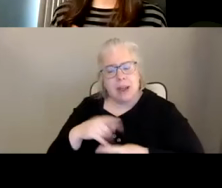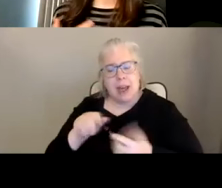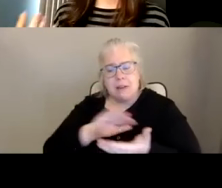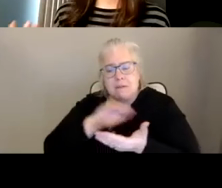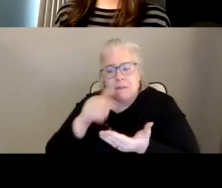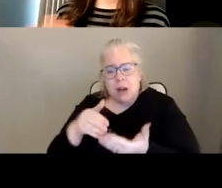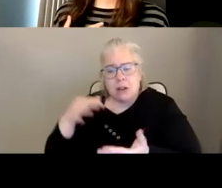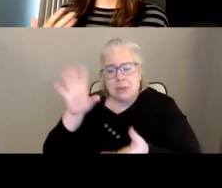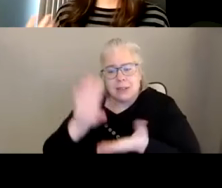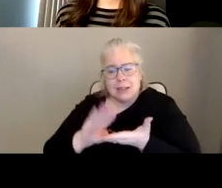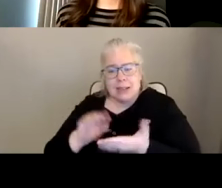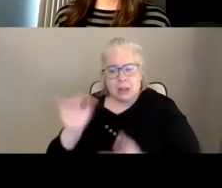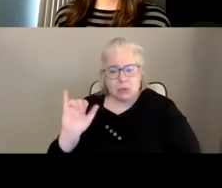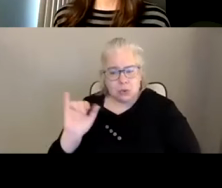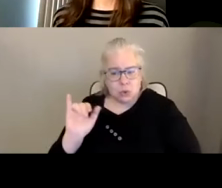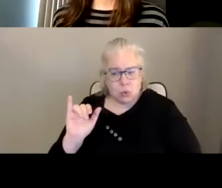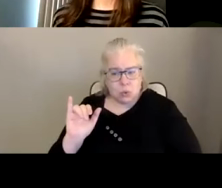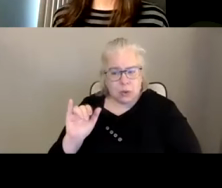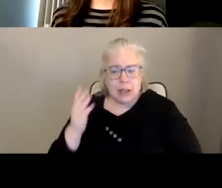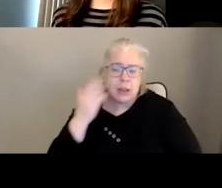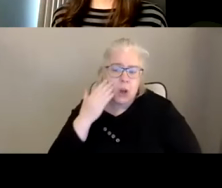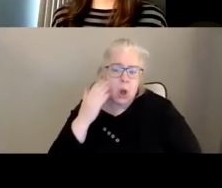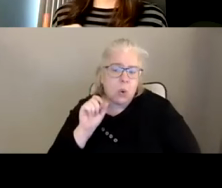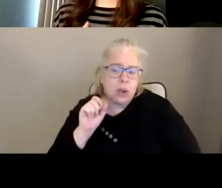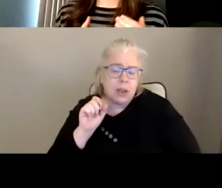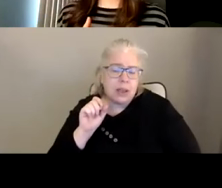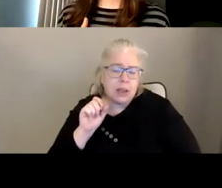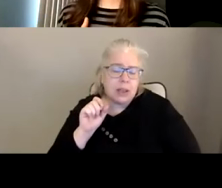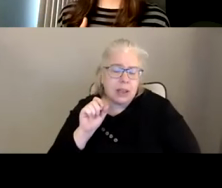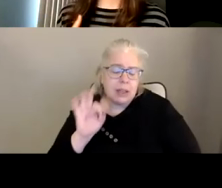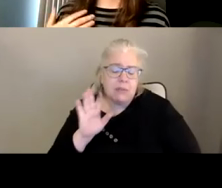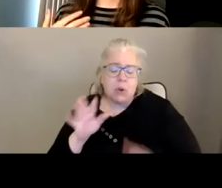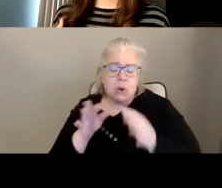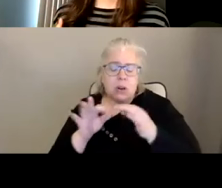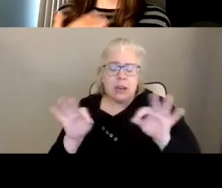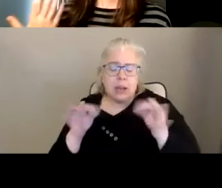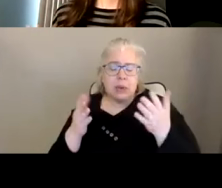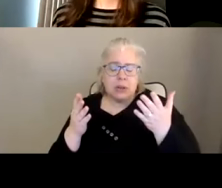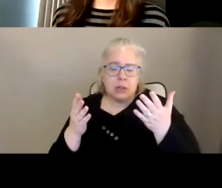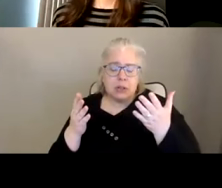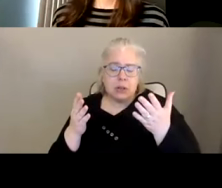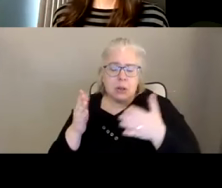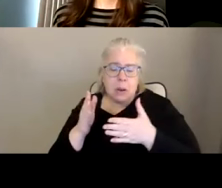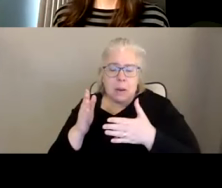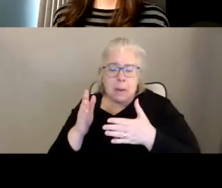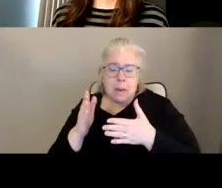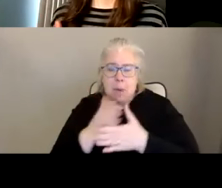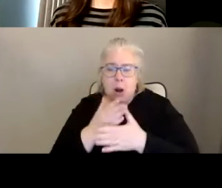And know whether the language partner you're selecting is able to stack discounts or if they only offer one at a time